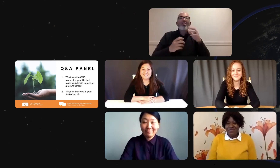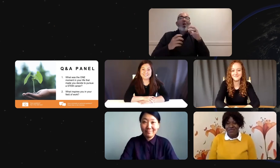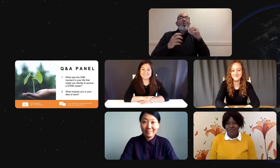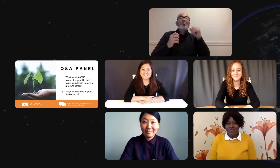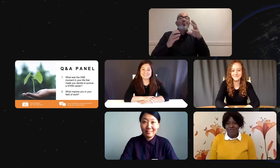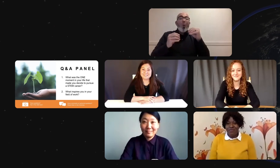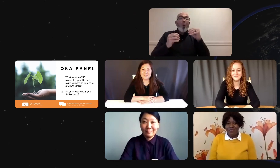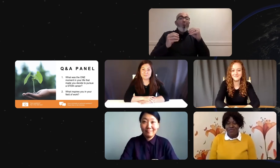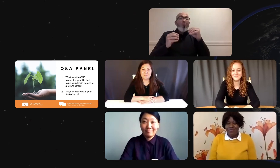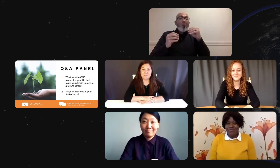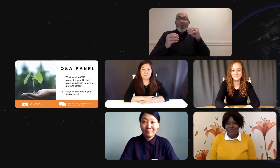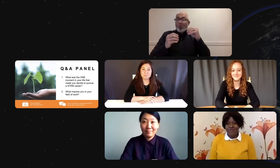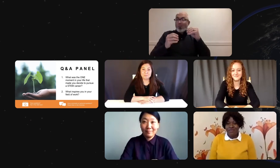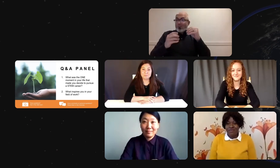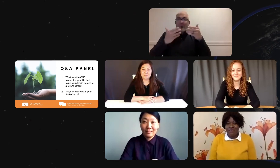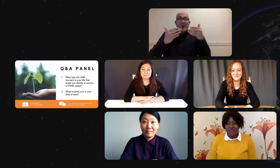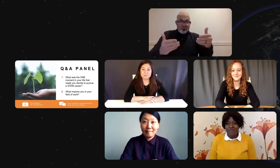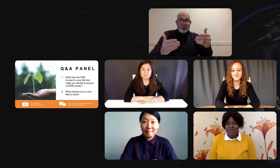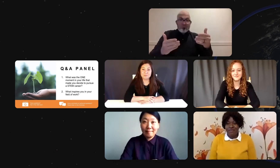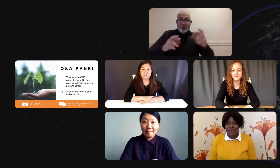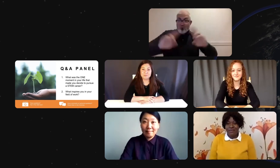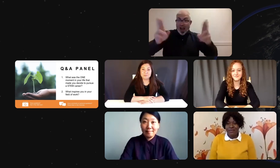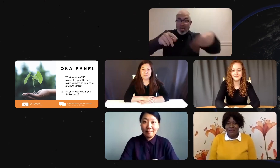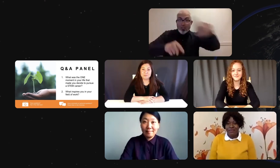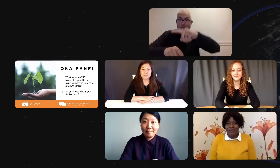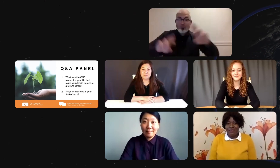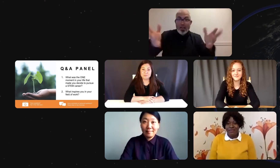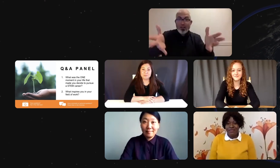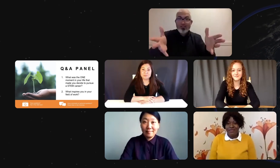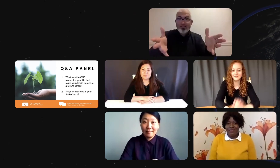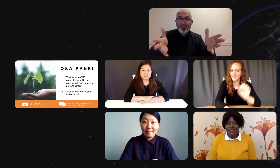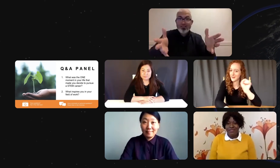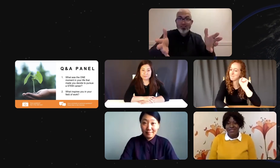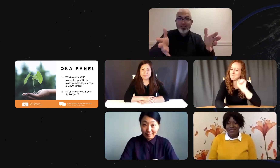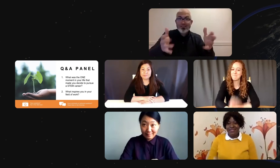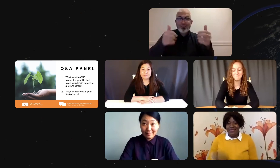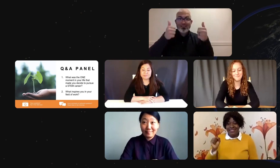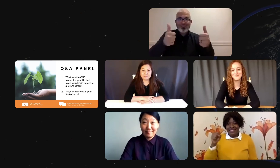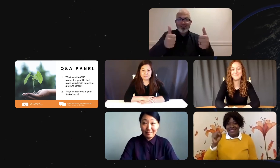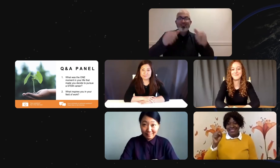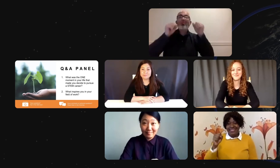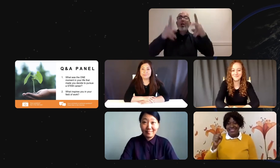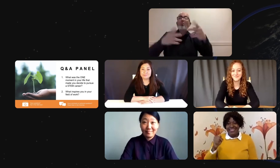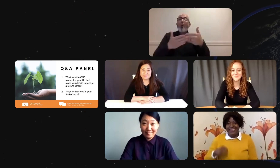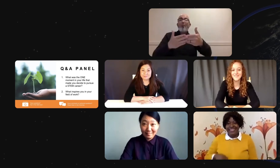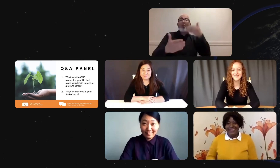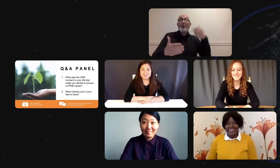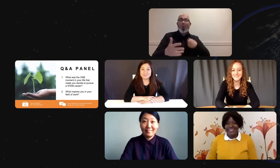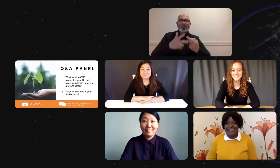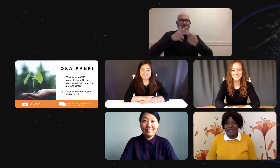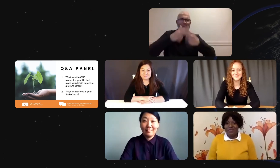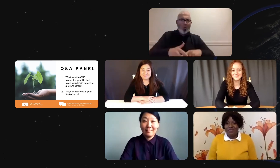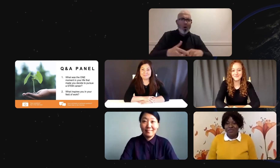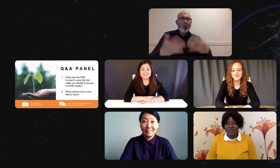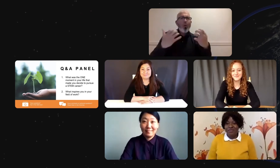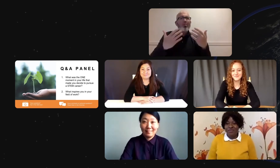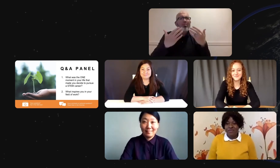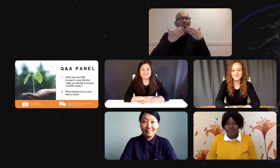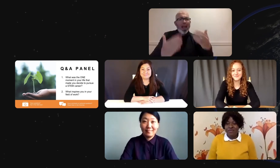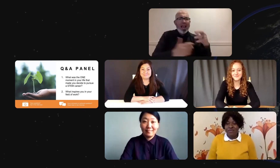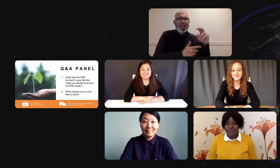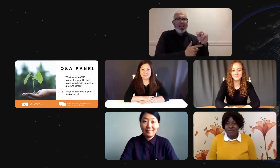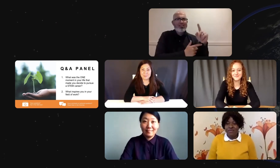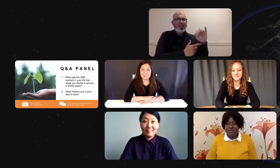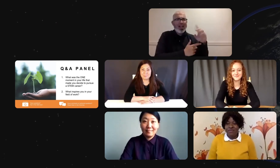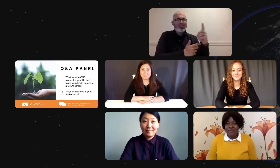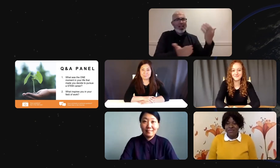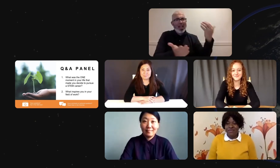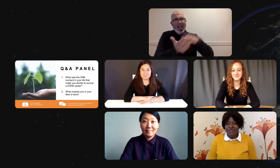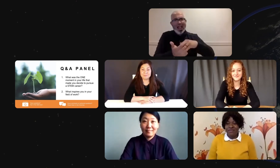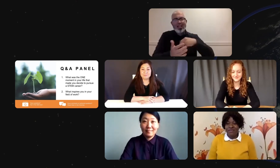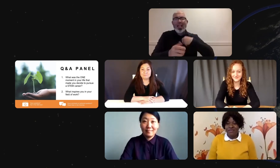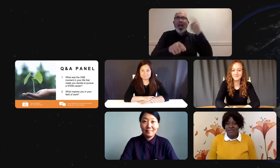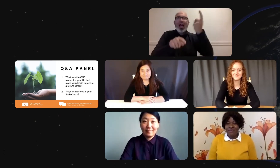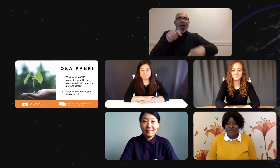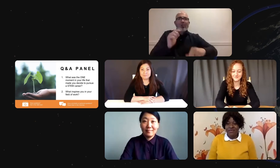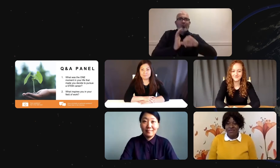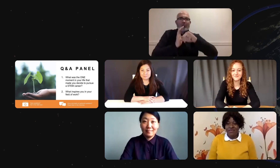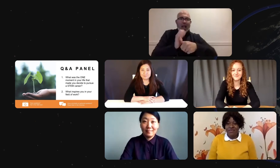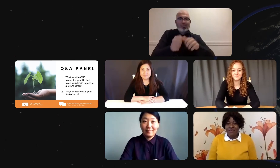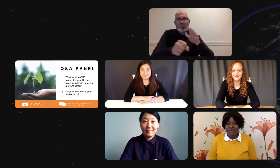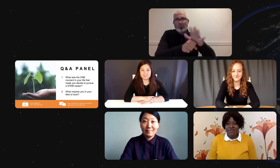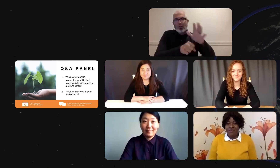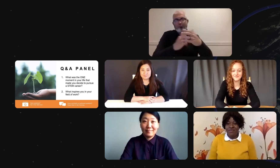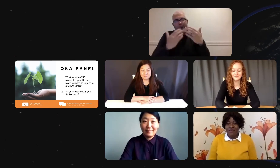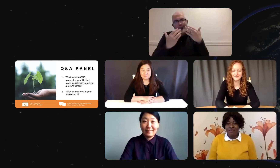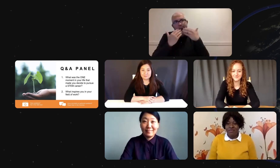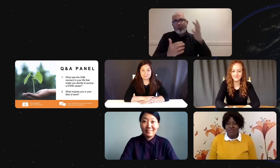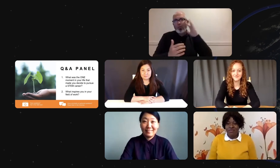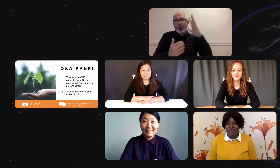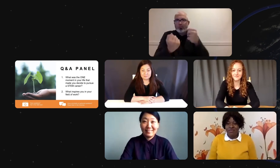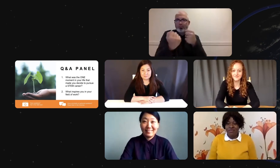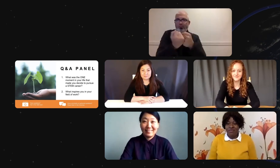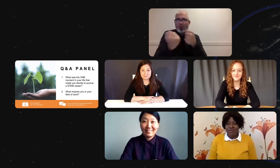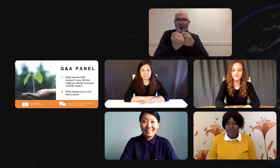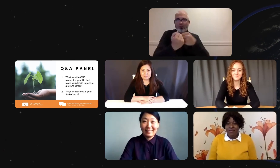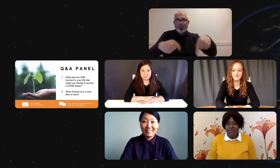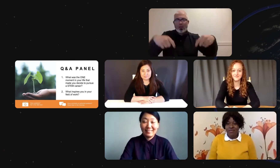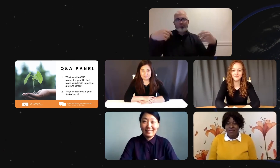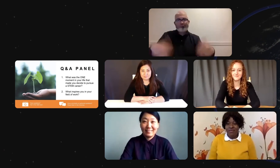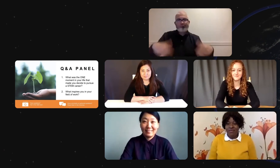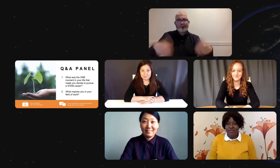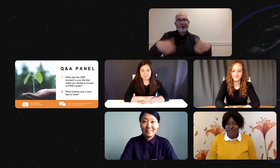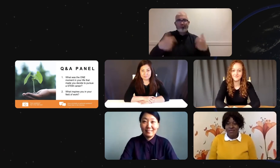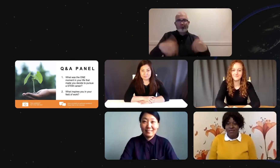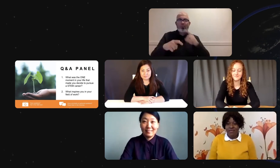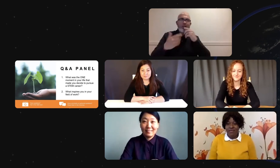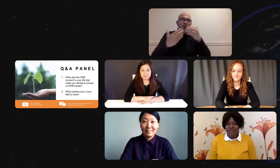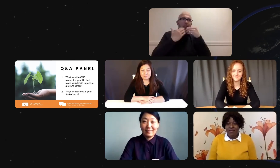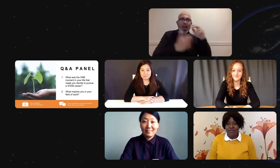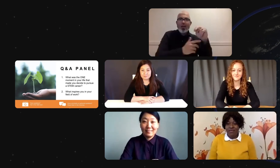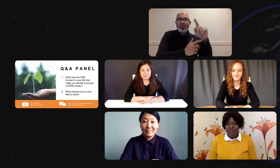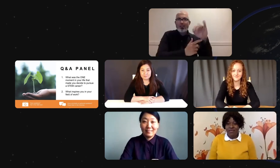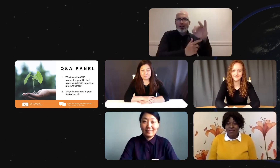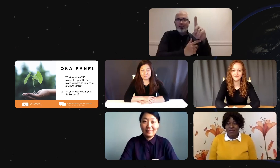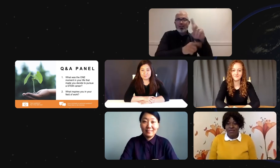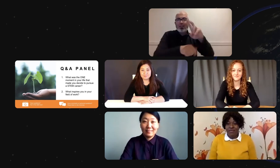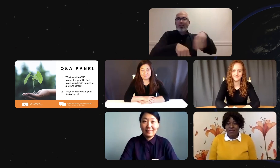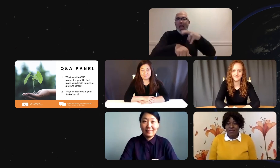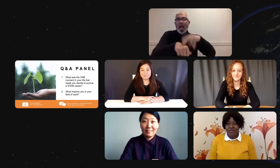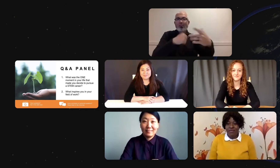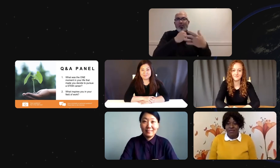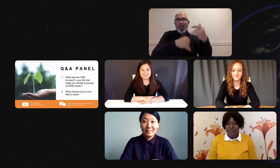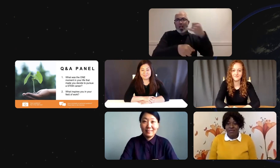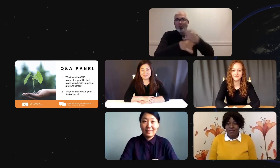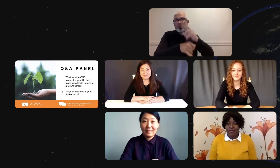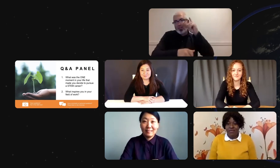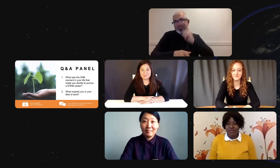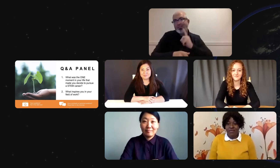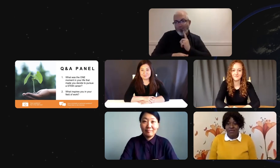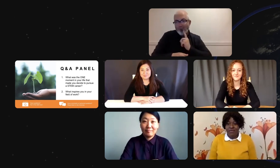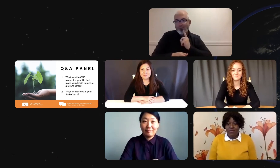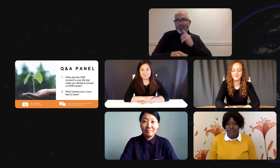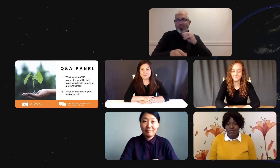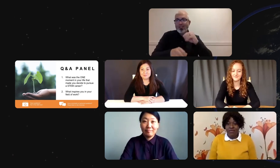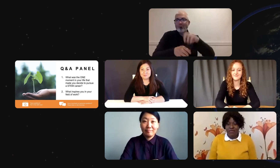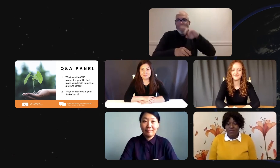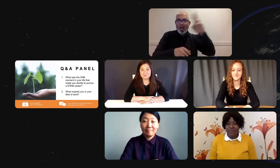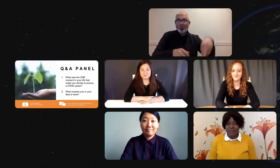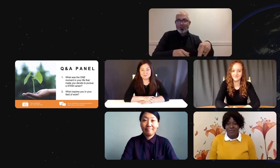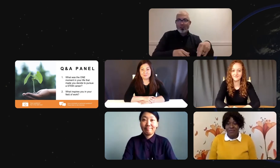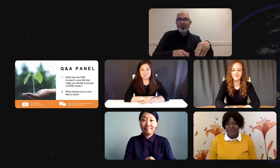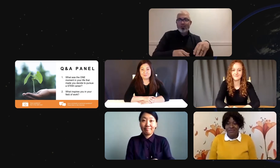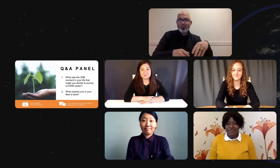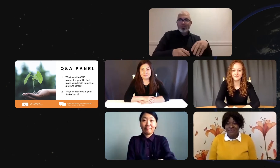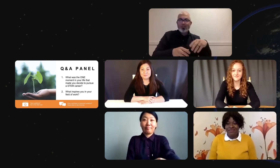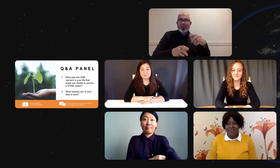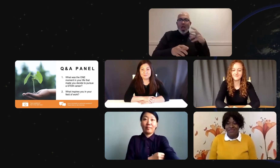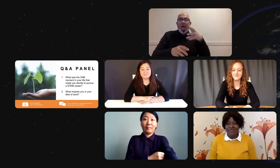I want to thank the National Technical Institute for the Deaf